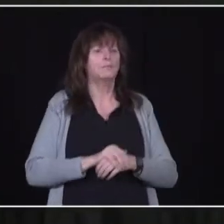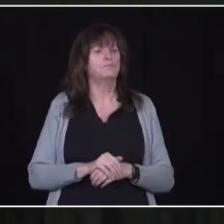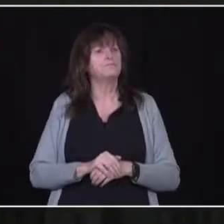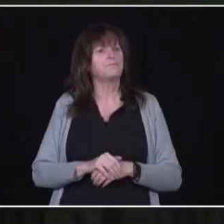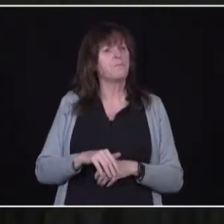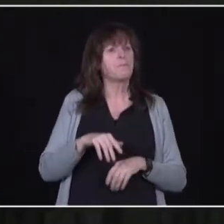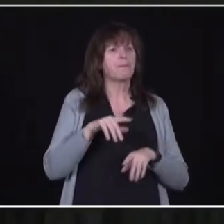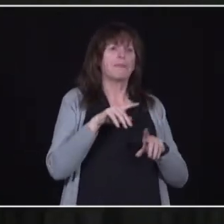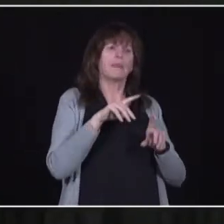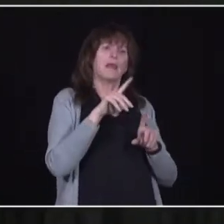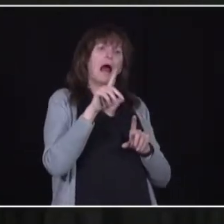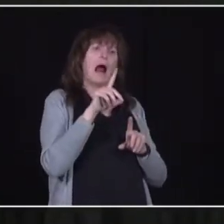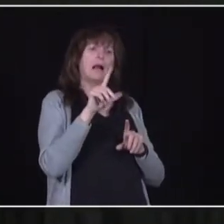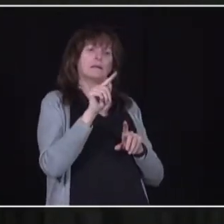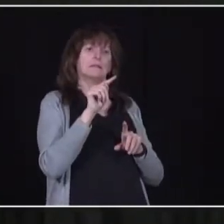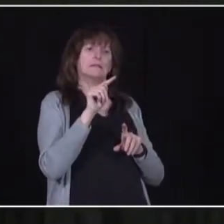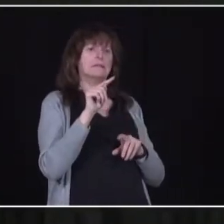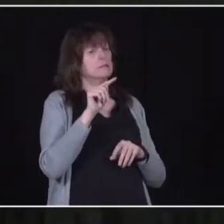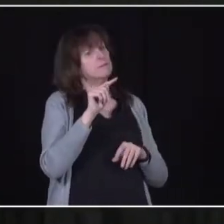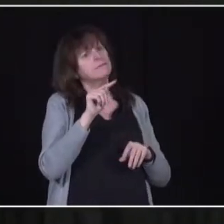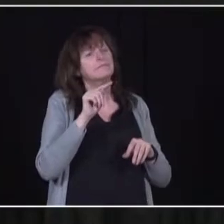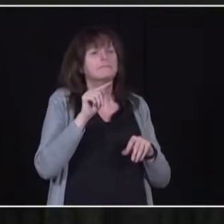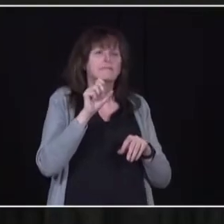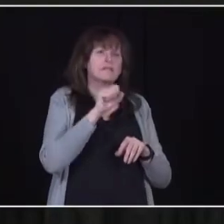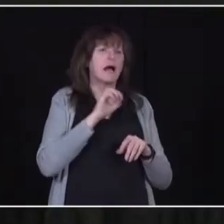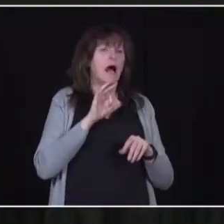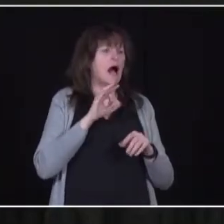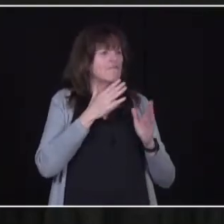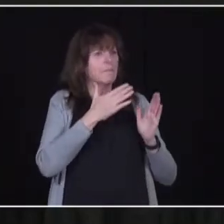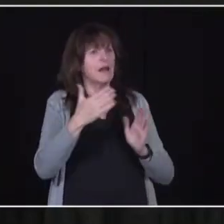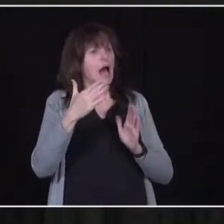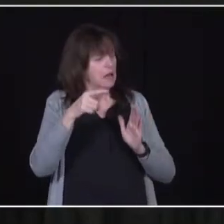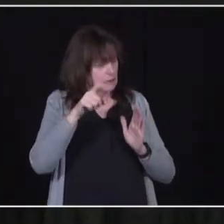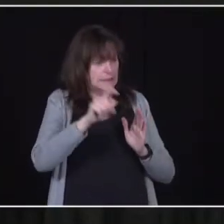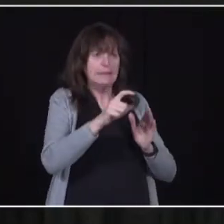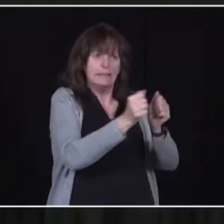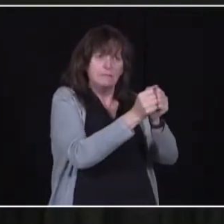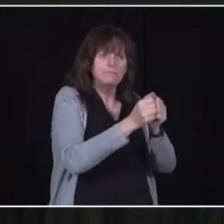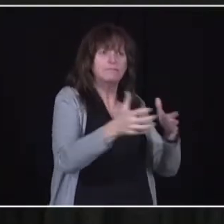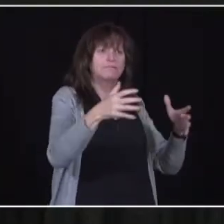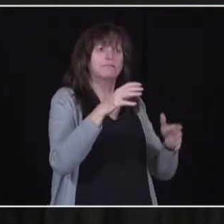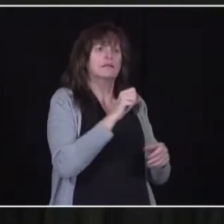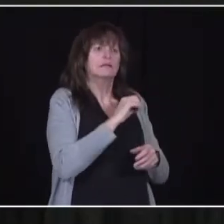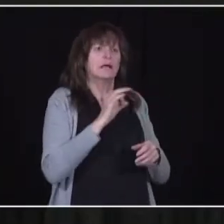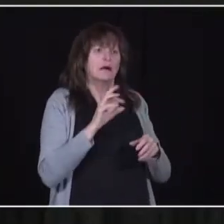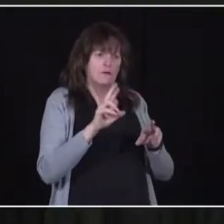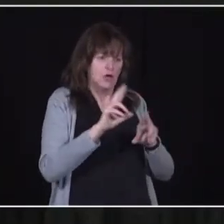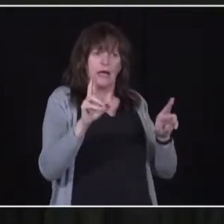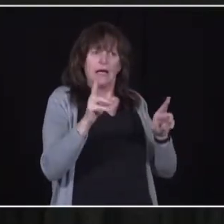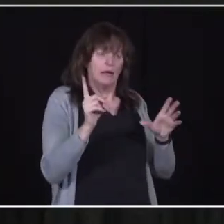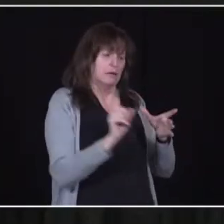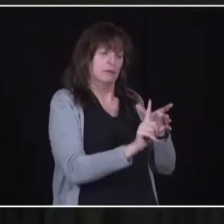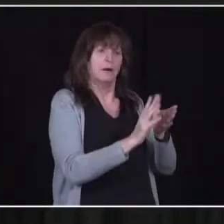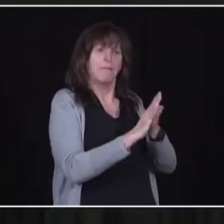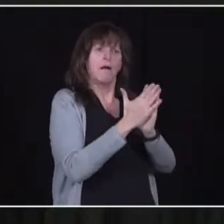commits to increasing the supply of workers, and the program announced here today will be a major contributor to achieving our goals,